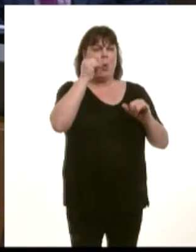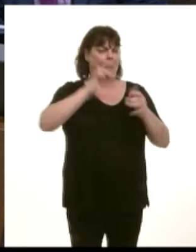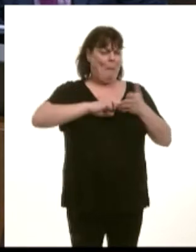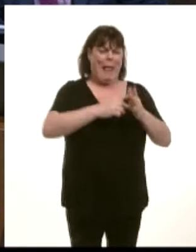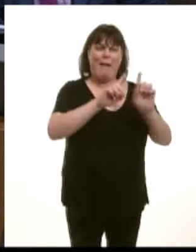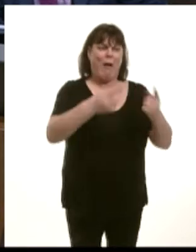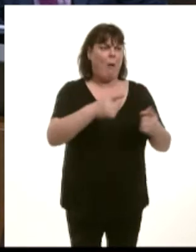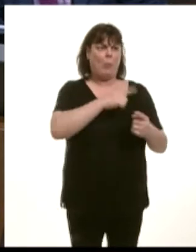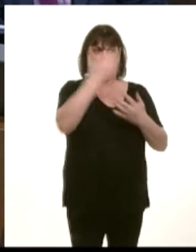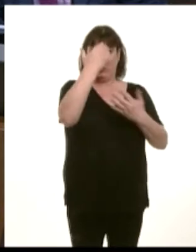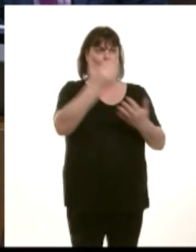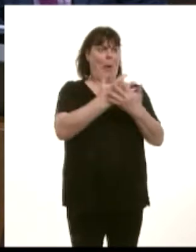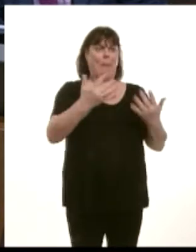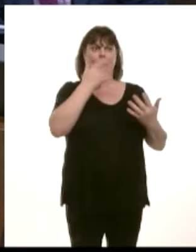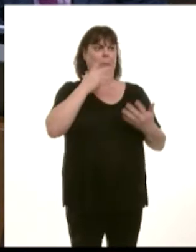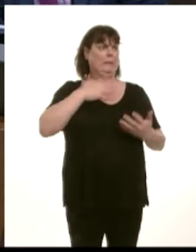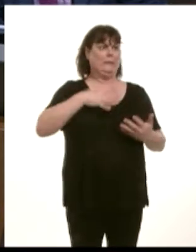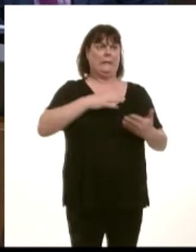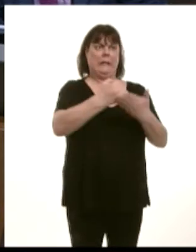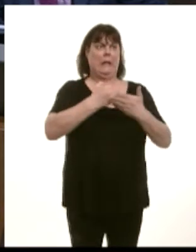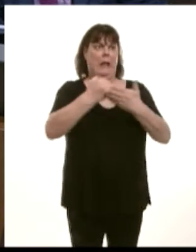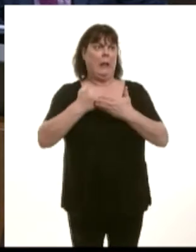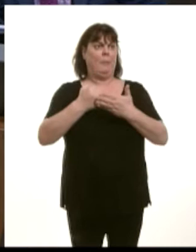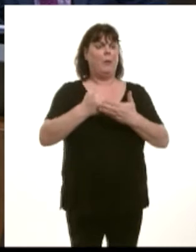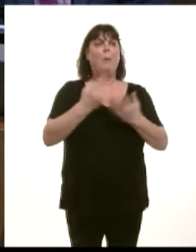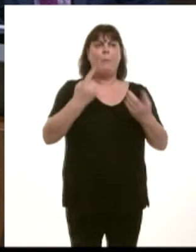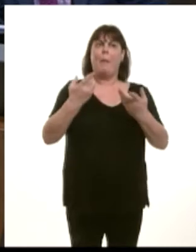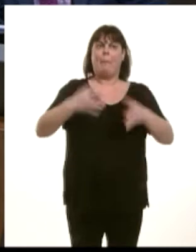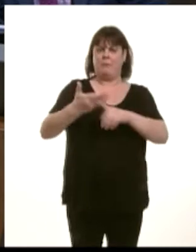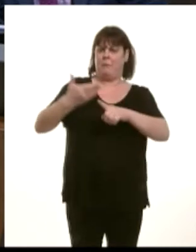predict what the demand will be, although our winter plans are holding up, in terms